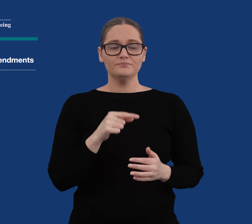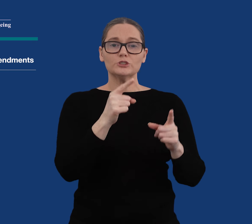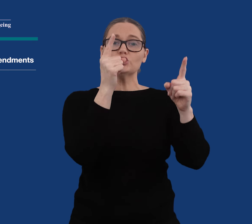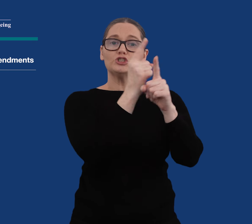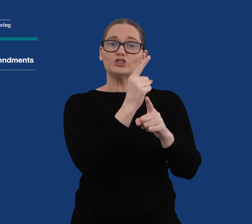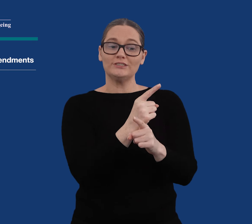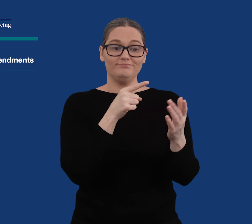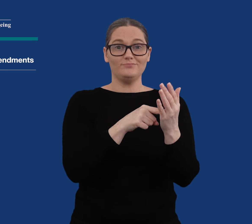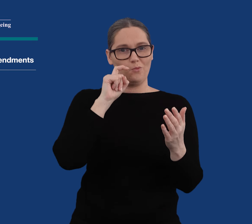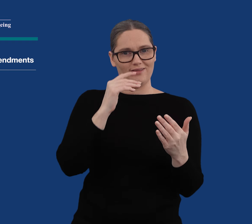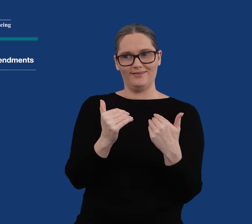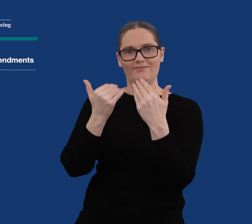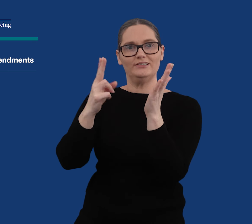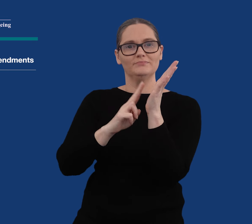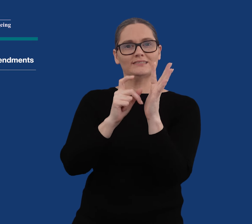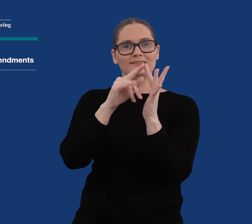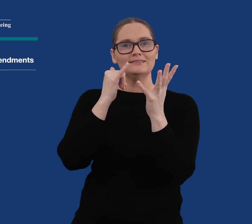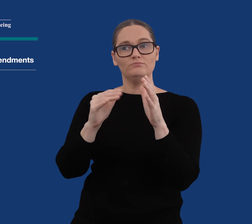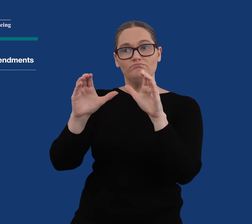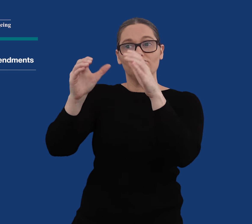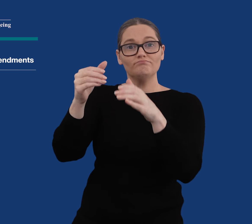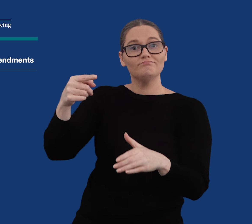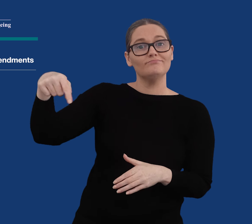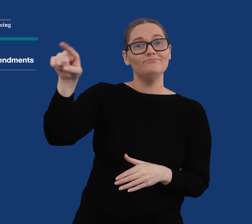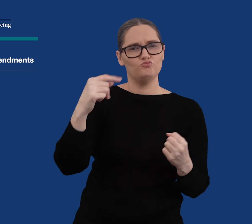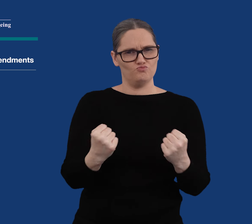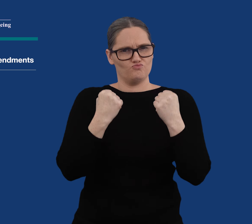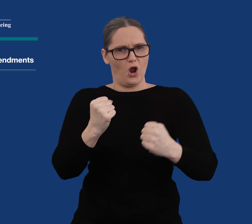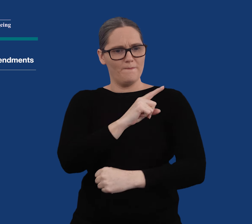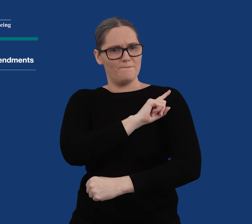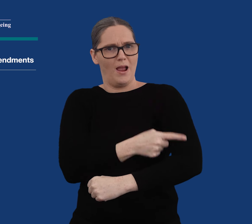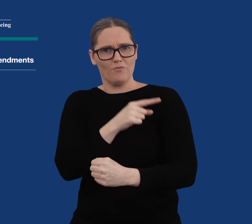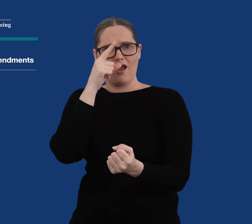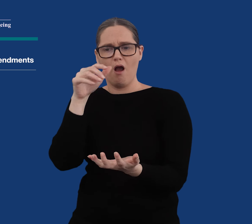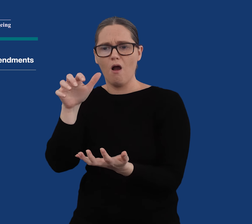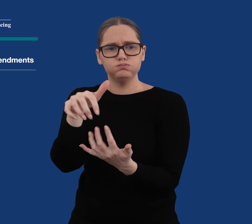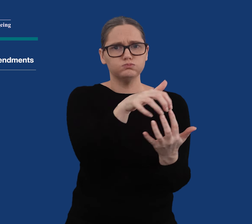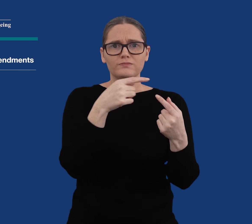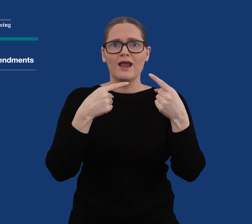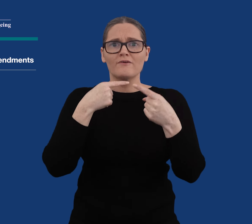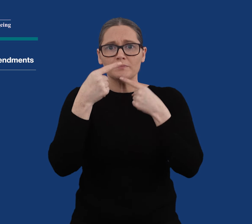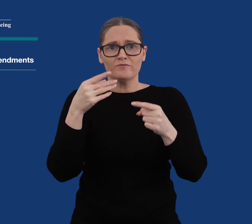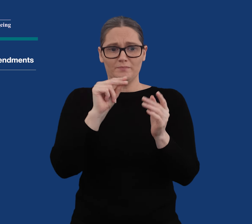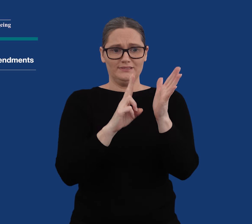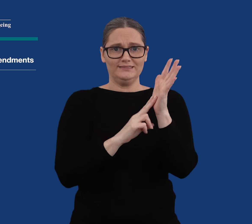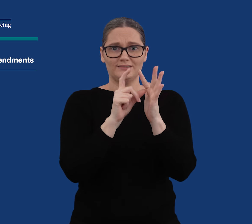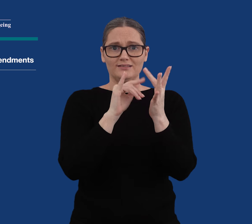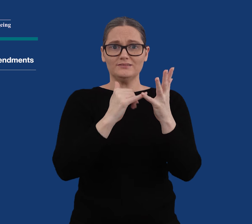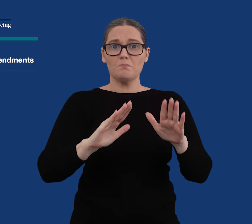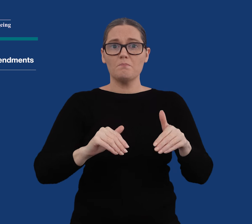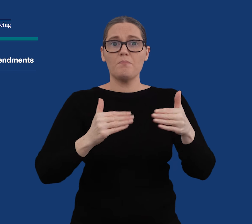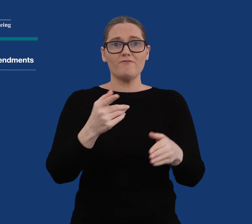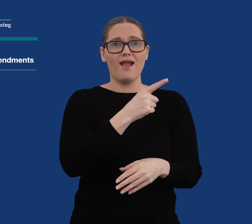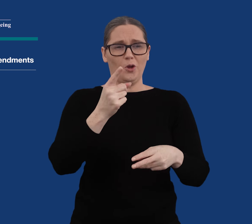These changes will strengthen the NDIS Commission’s powers to require relevant information from NDIS providers